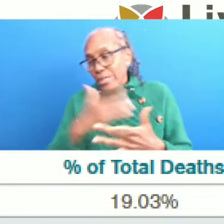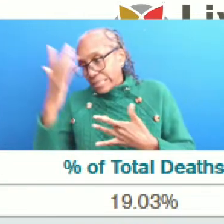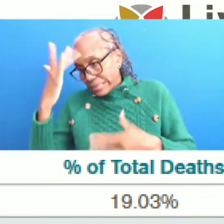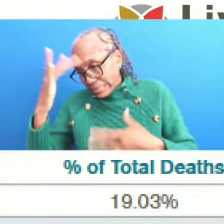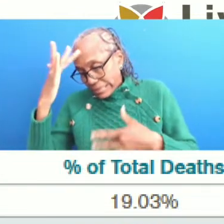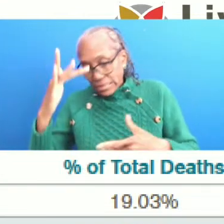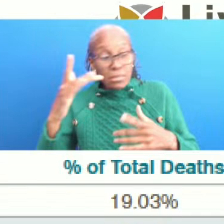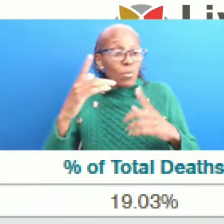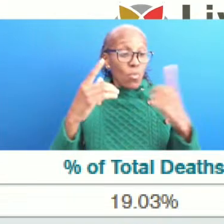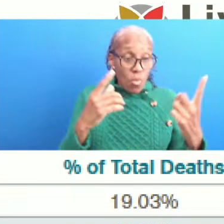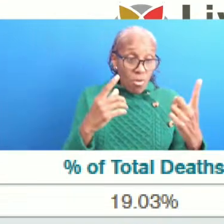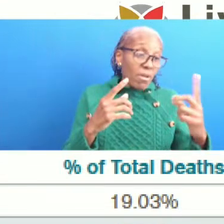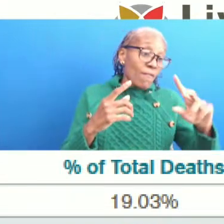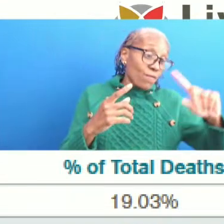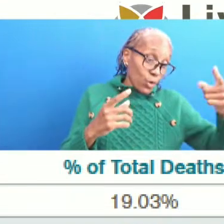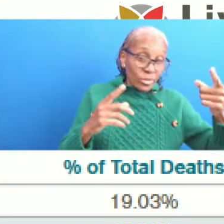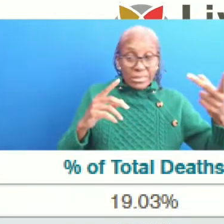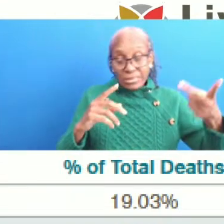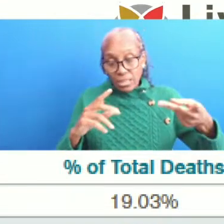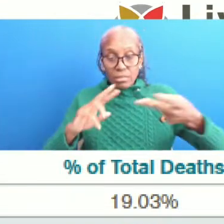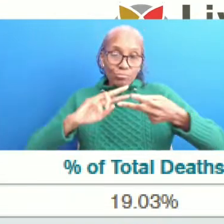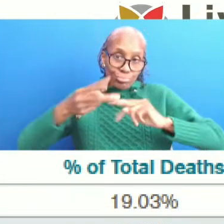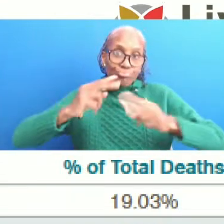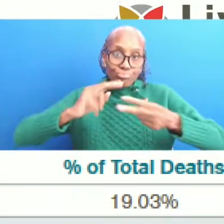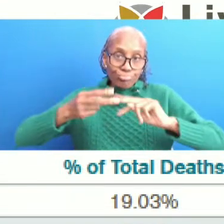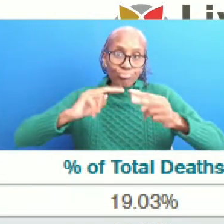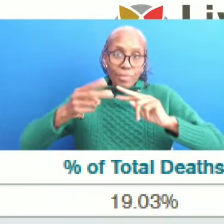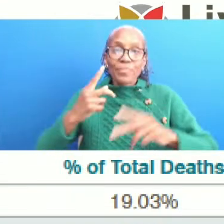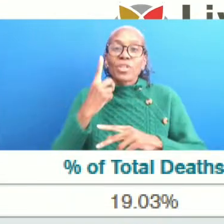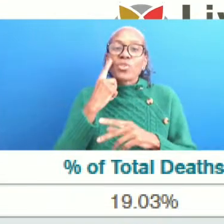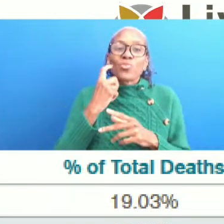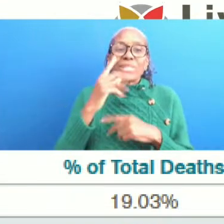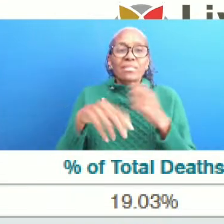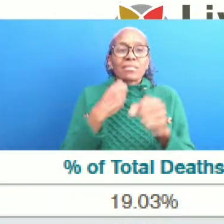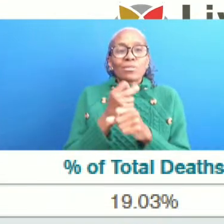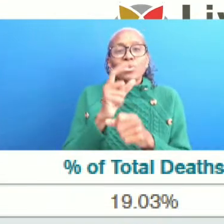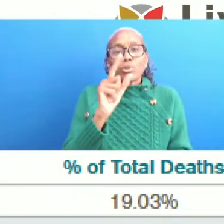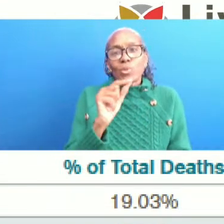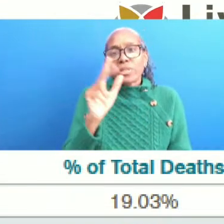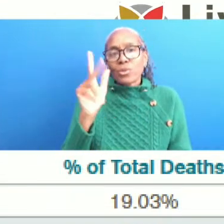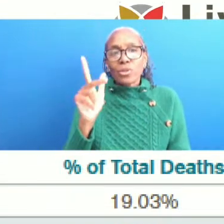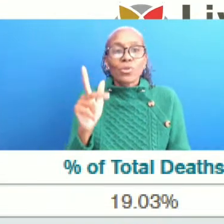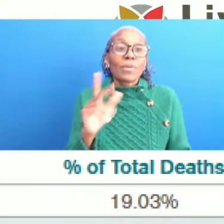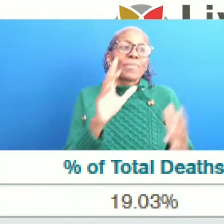WE SORT OF HAVE THIS BACK AND FORTH BETWEEN CANCER AND HEART